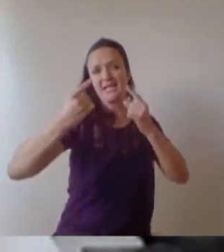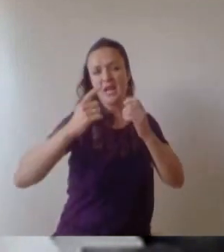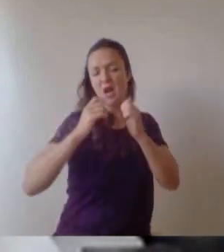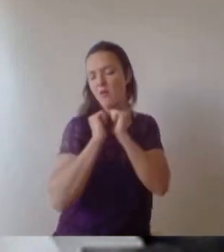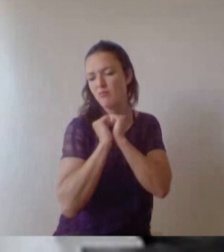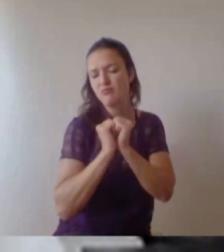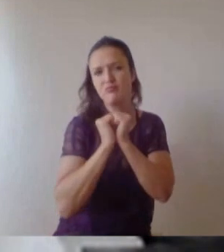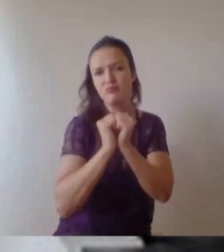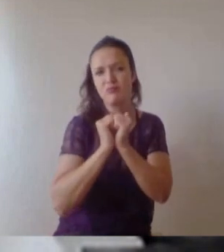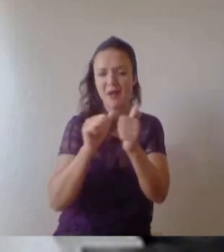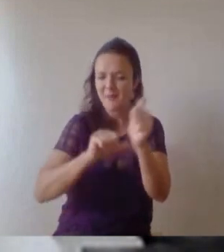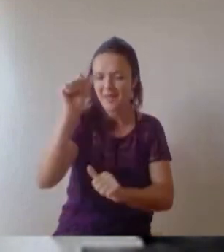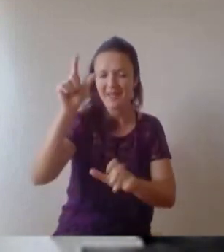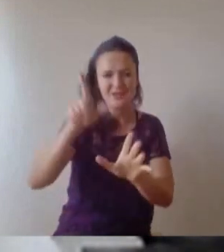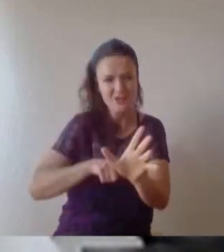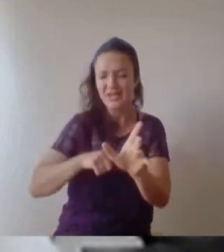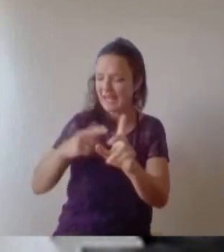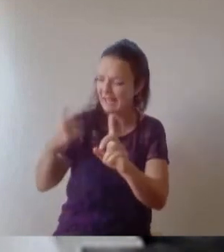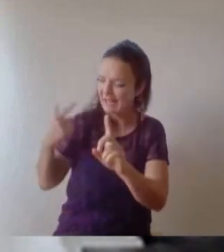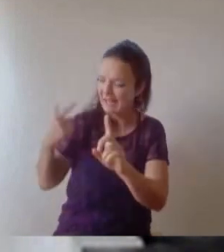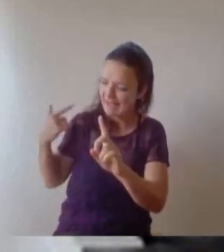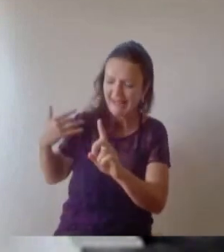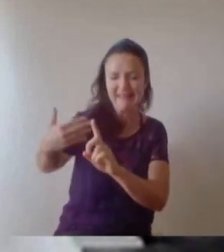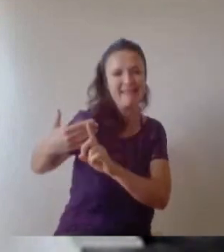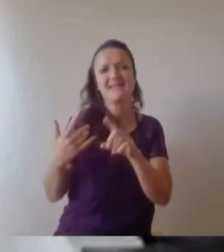Where I learned some amazing things and made friends with people. Over a